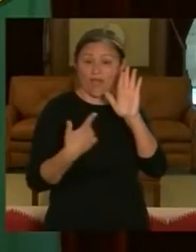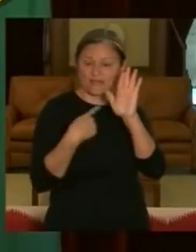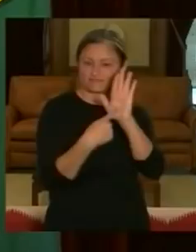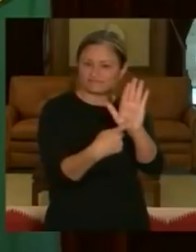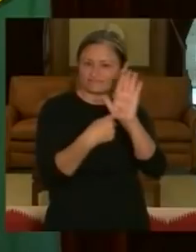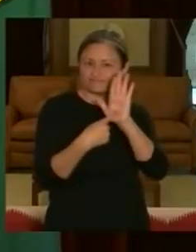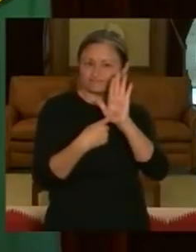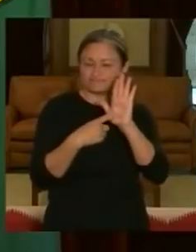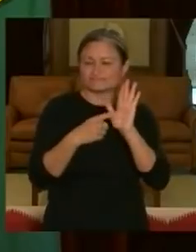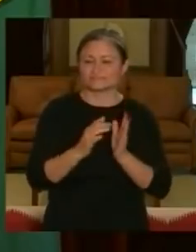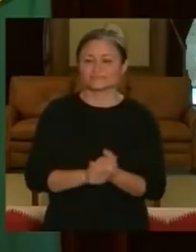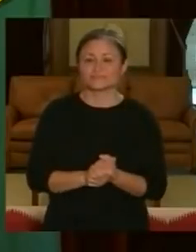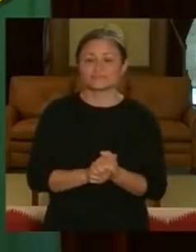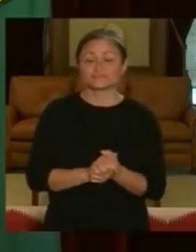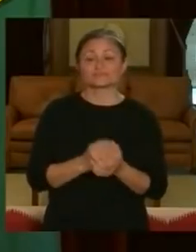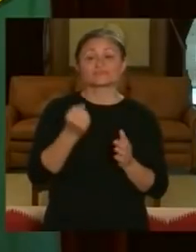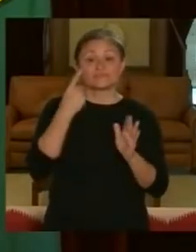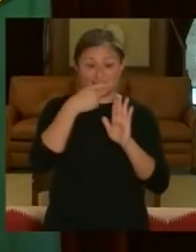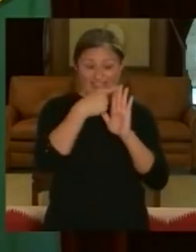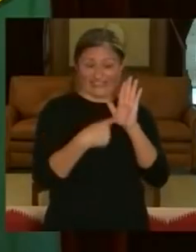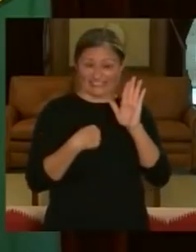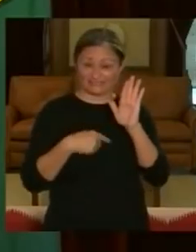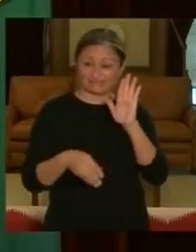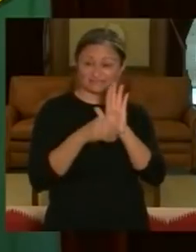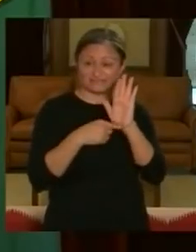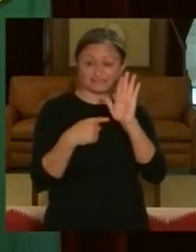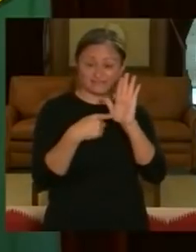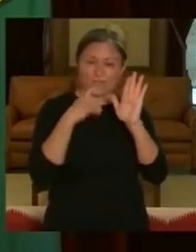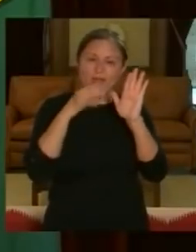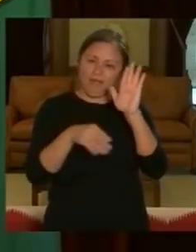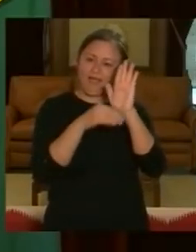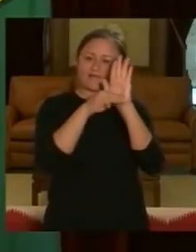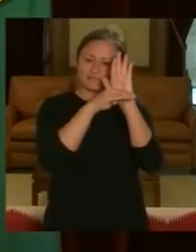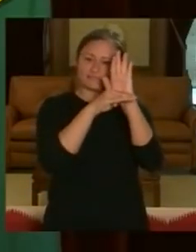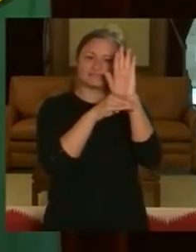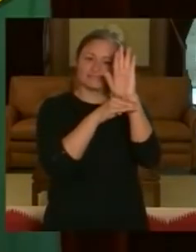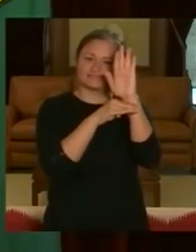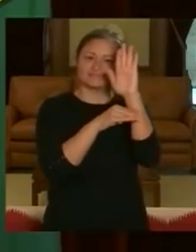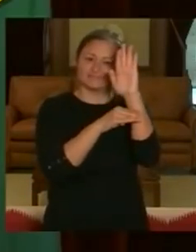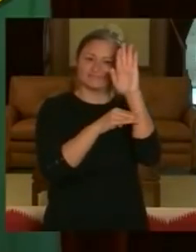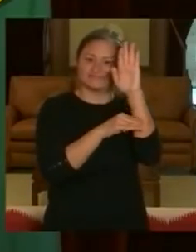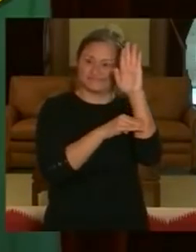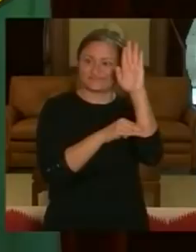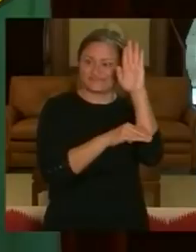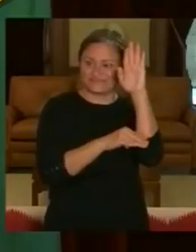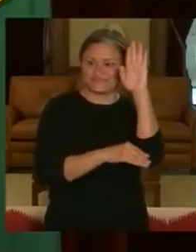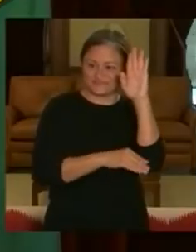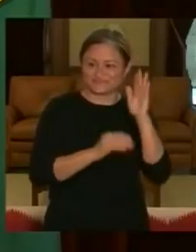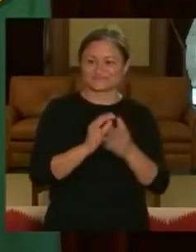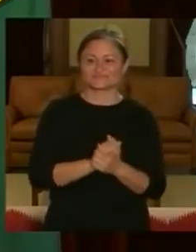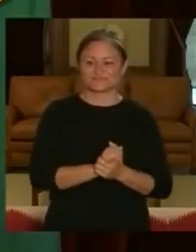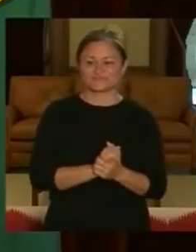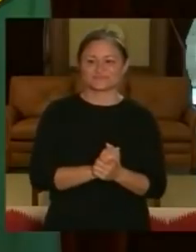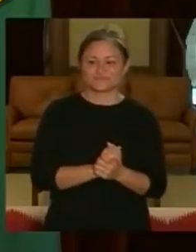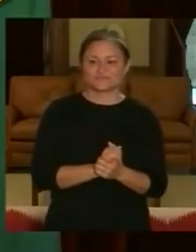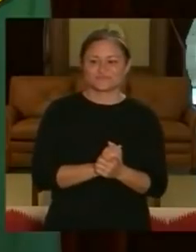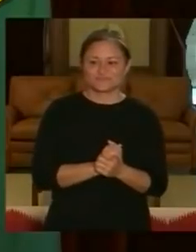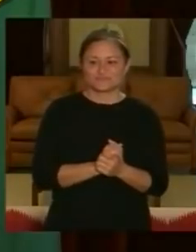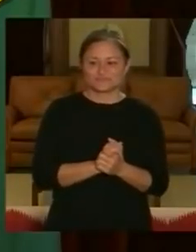I WOULD LIKE TO TALK TO YOU ABOUT THIS ORDER AND WHAT IT MEANS FOR YOU AND YOUR LOVED